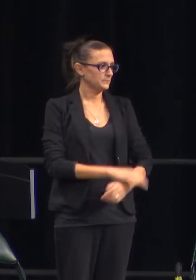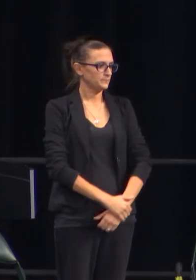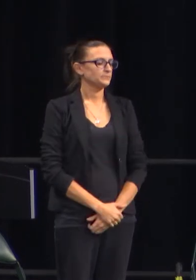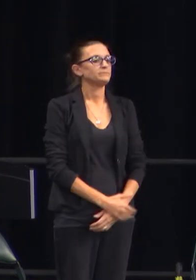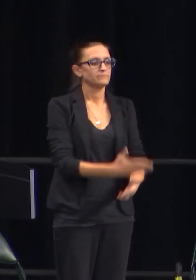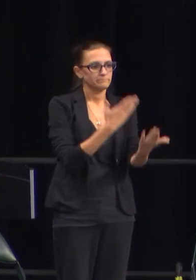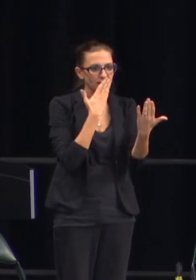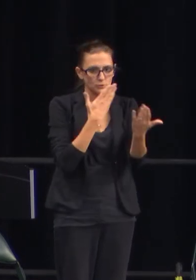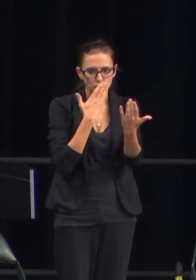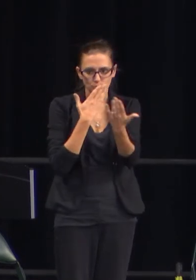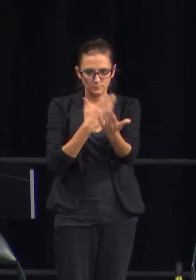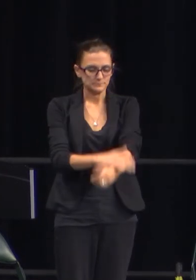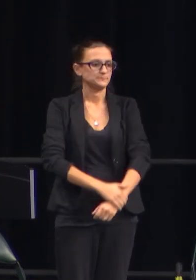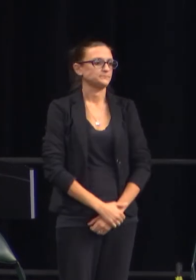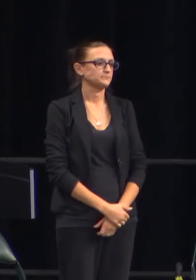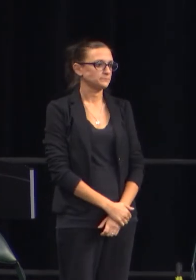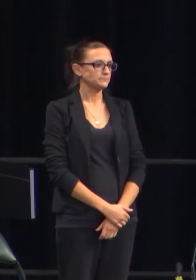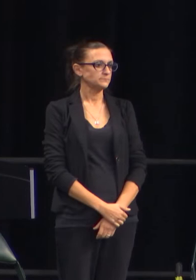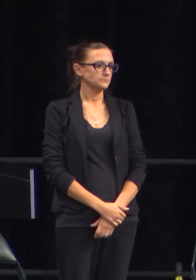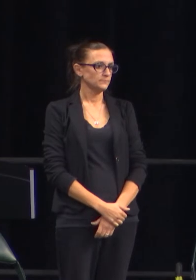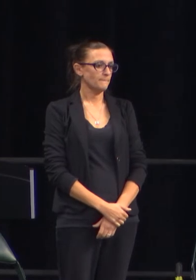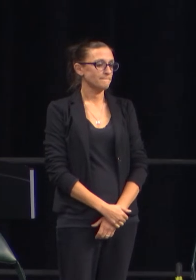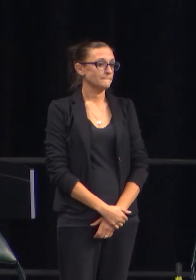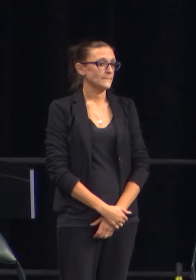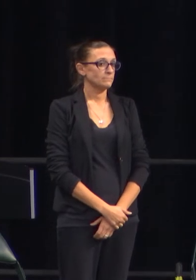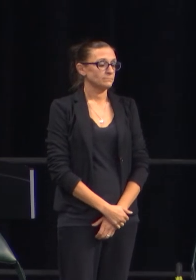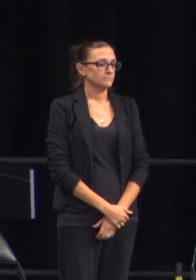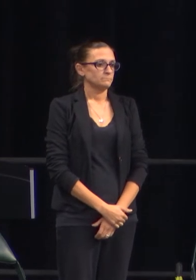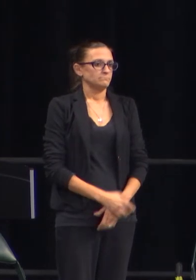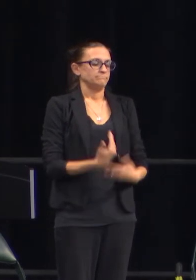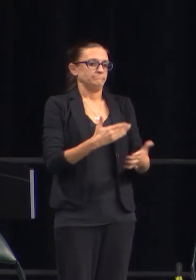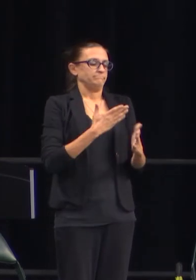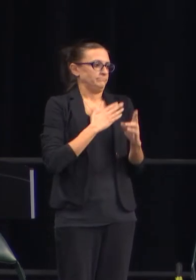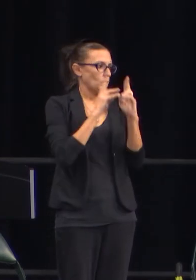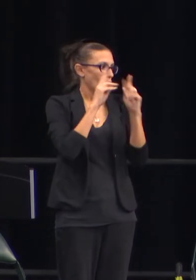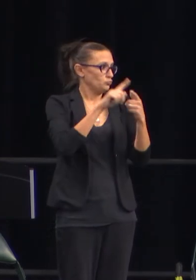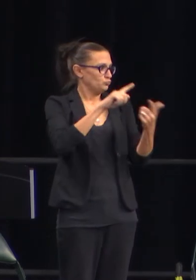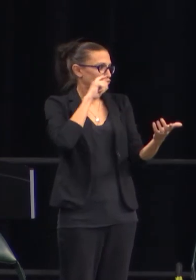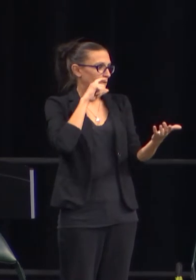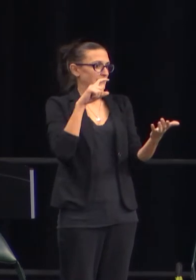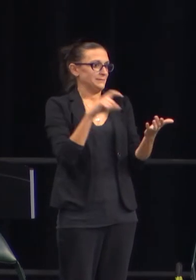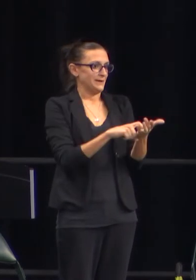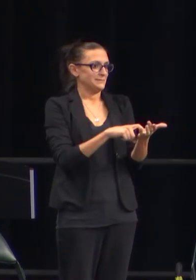Thank you. It's my pleasure to recognize Yessica Marroquin